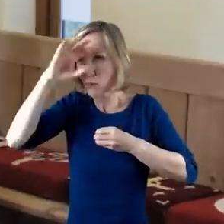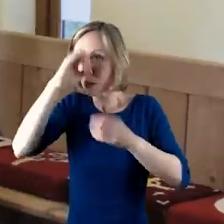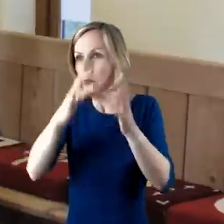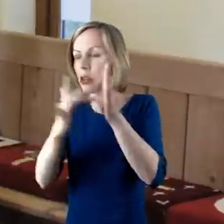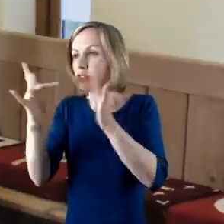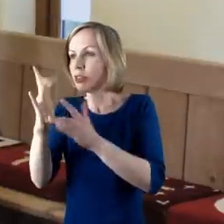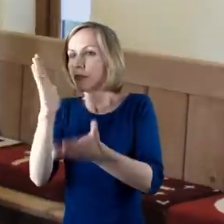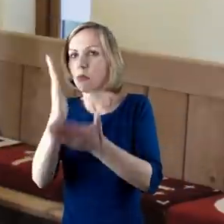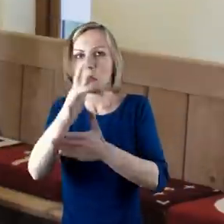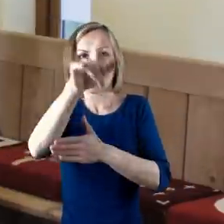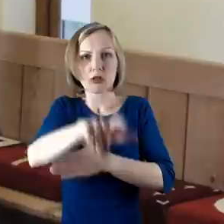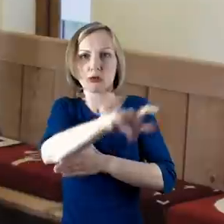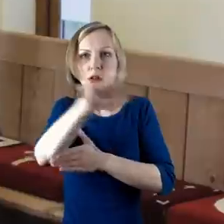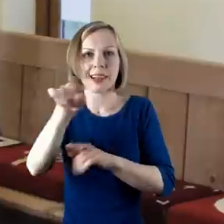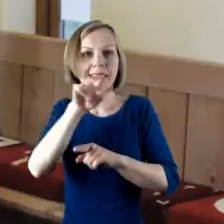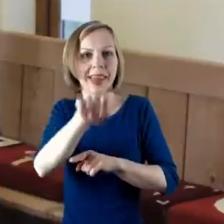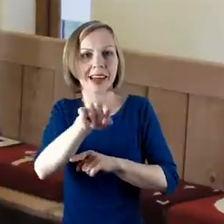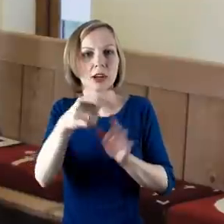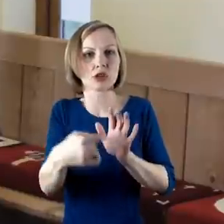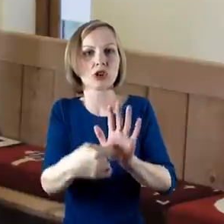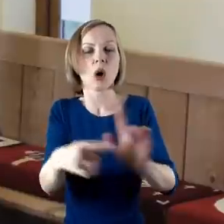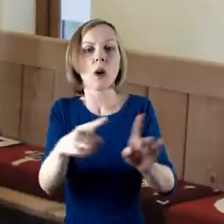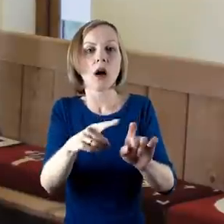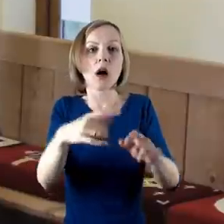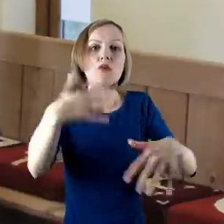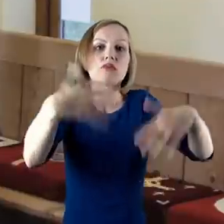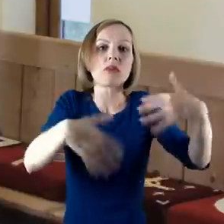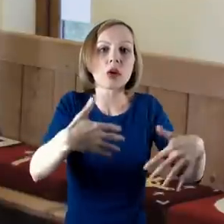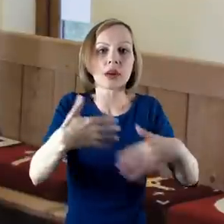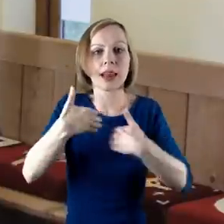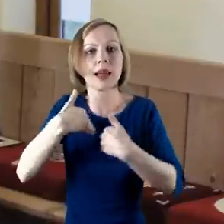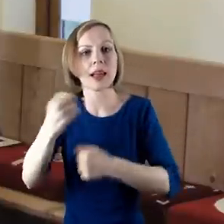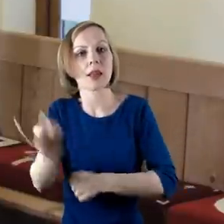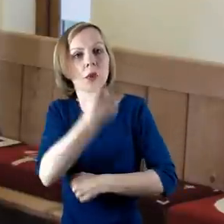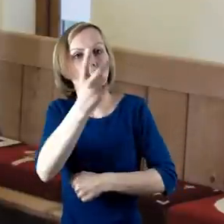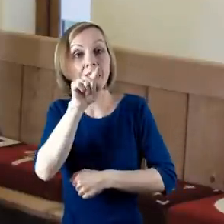and healing, a place of reconnecting all of creation to God.